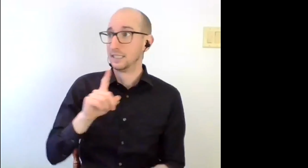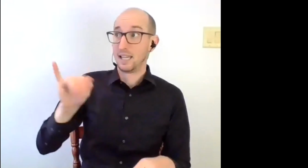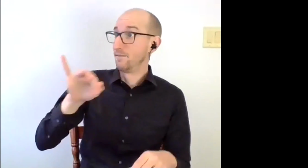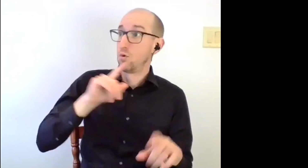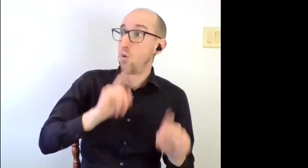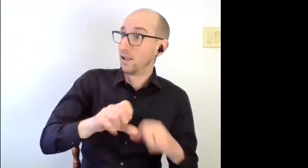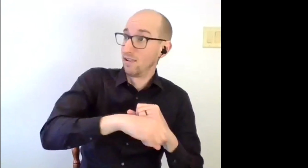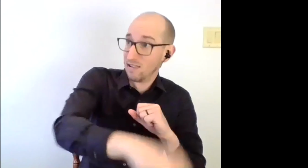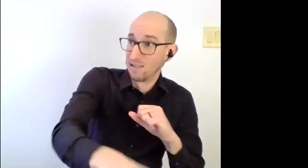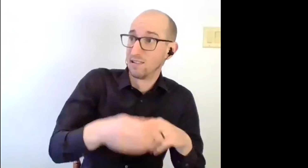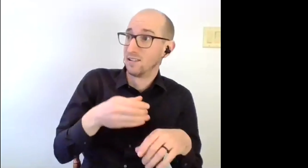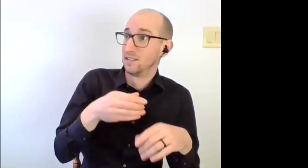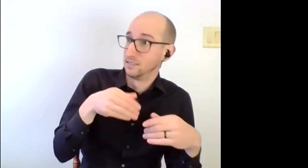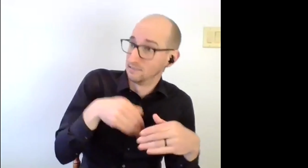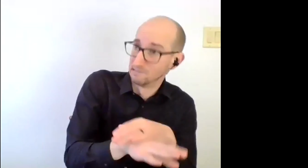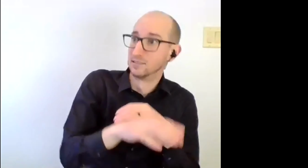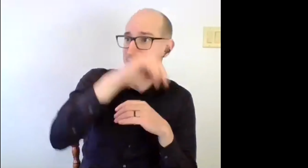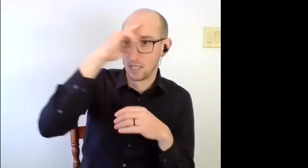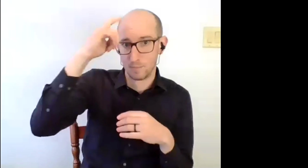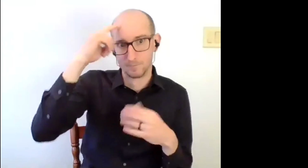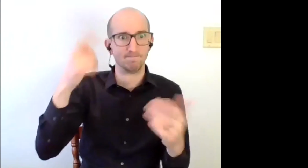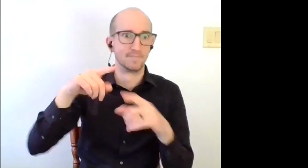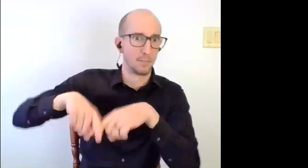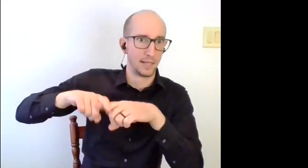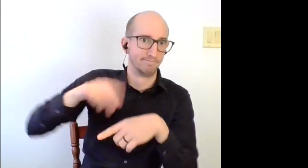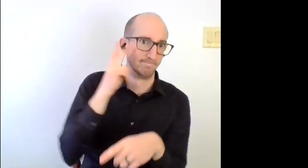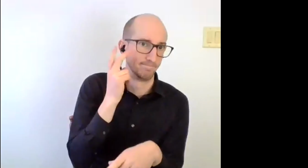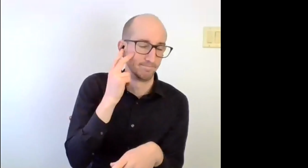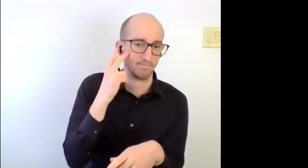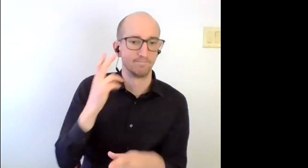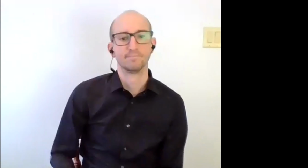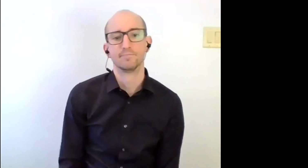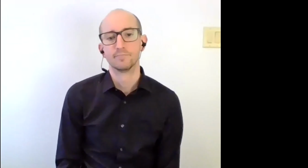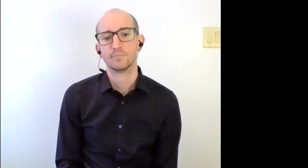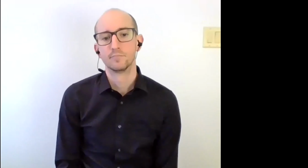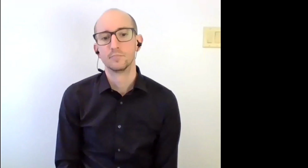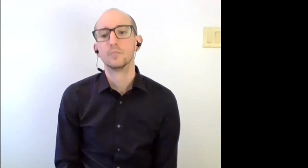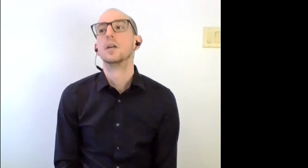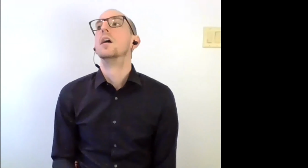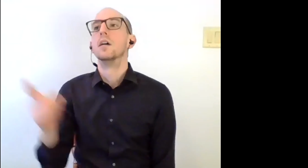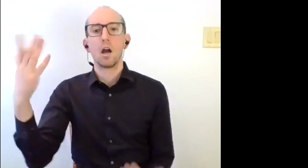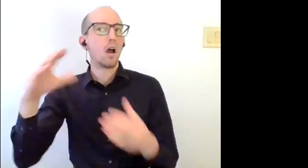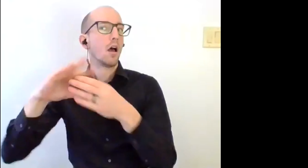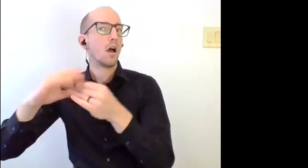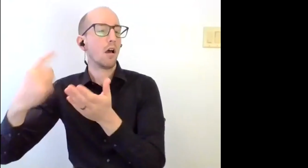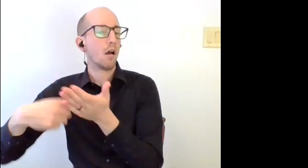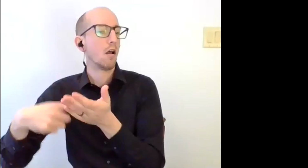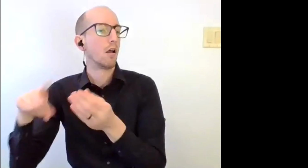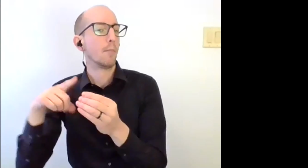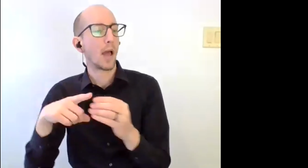that has severe implications for us for summer quarter. Depends on how long the quarter